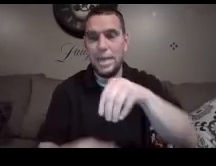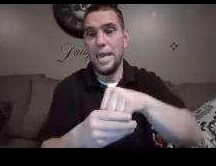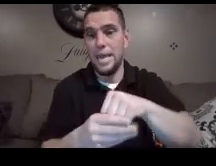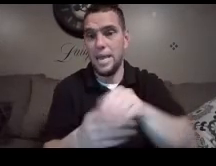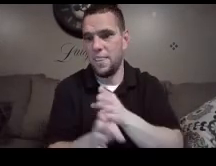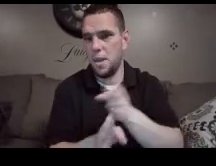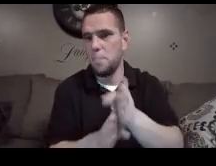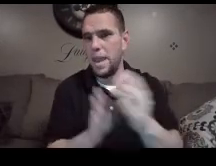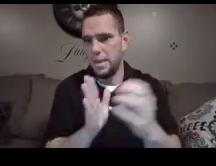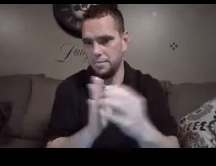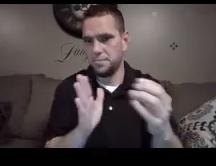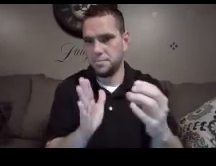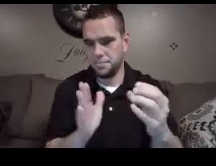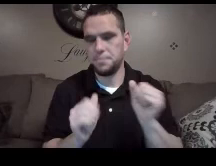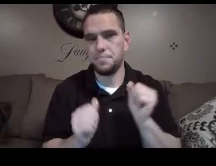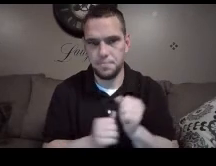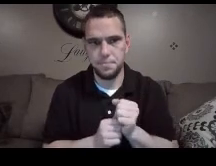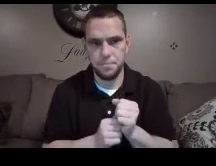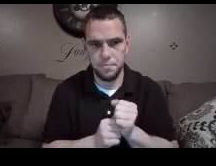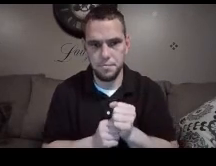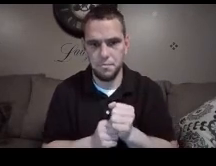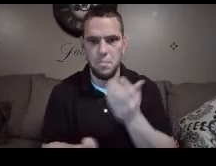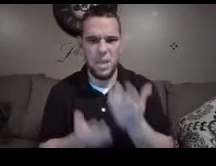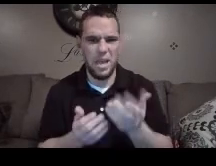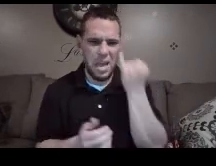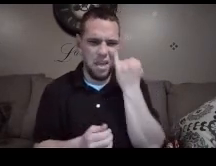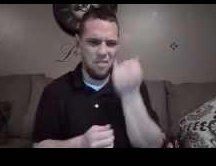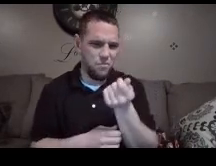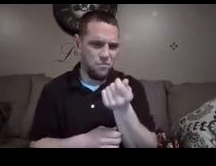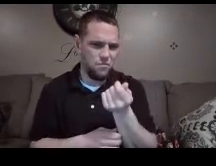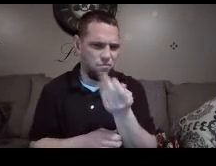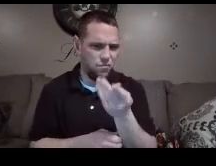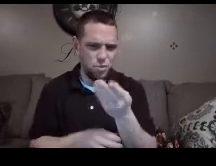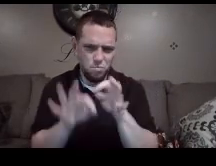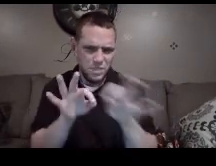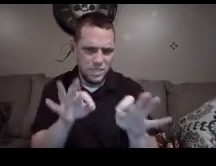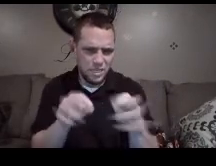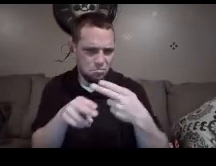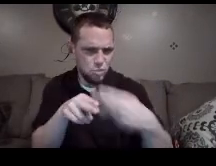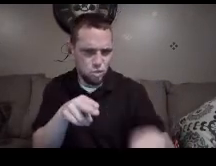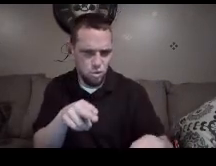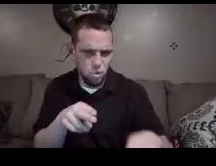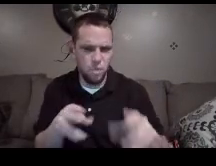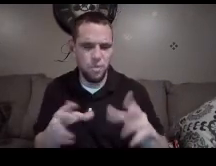But you know a couple of sentences is, is okay and we should be good there.